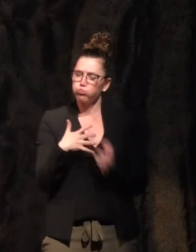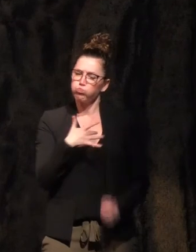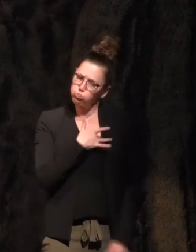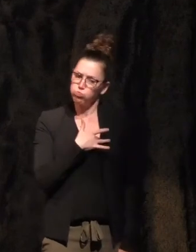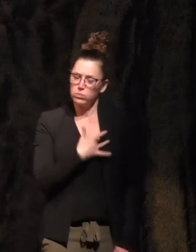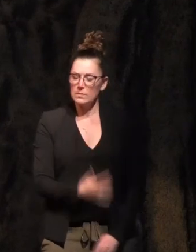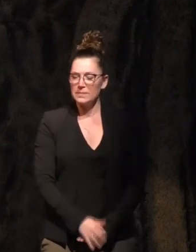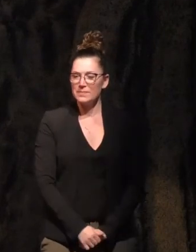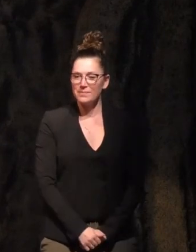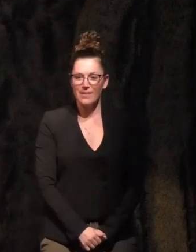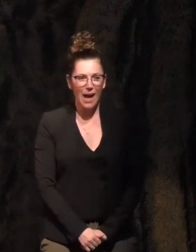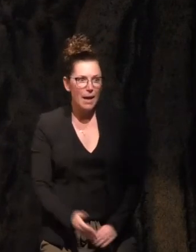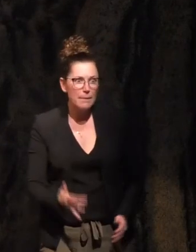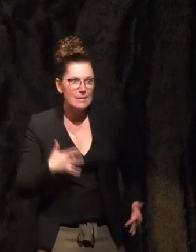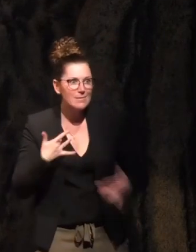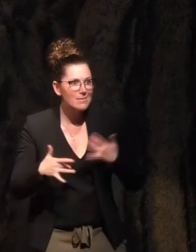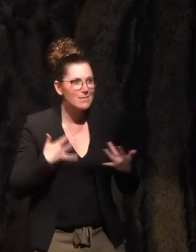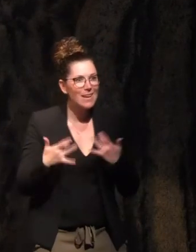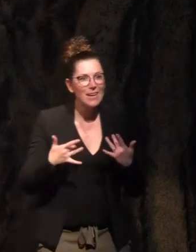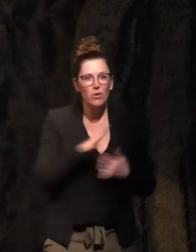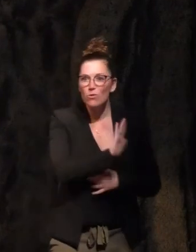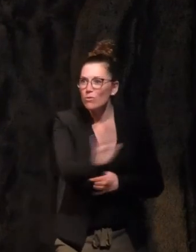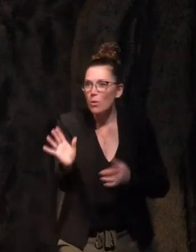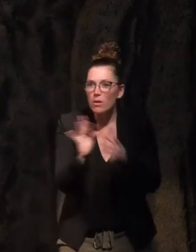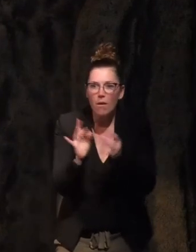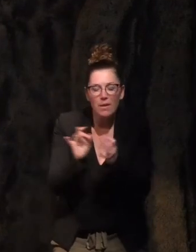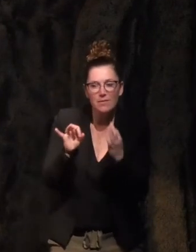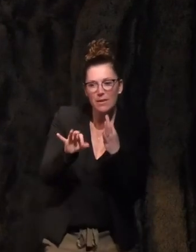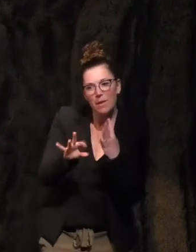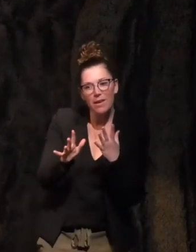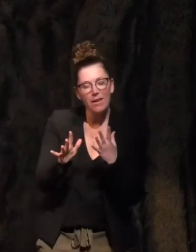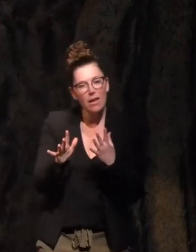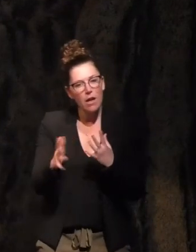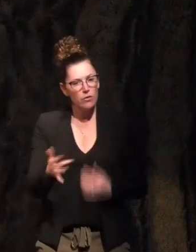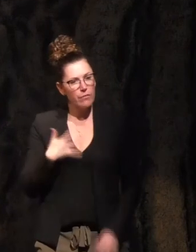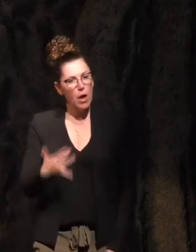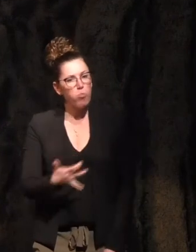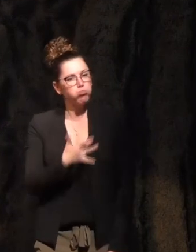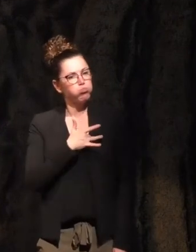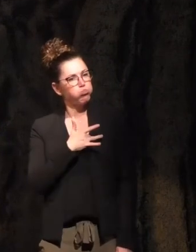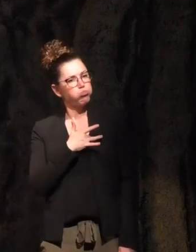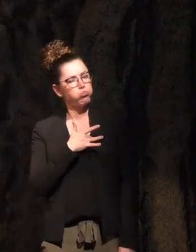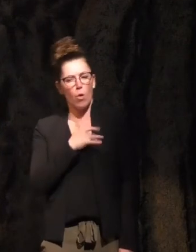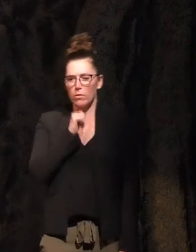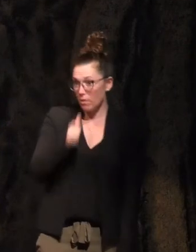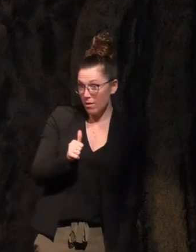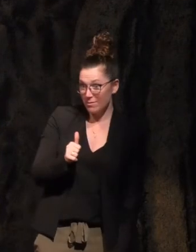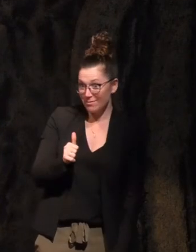Questions, queries, what resonated, what didn't? Yeah, so thank you for that. Marcus is here until Friday morning